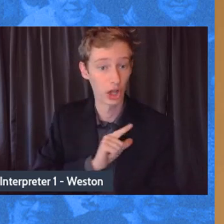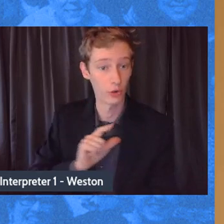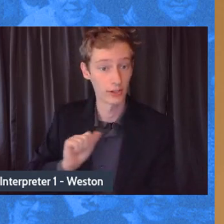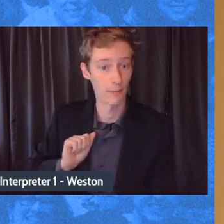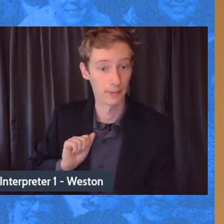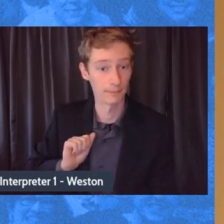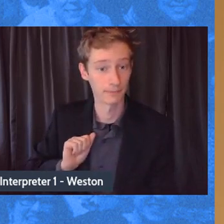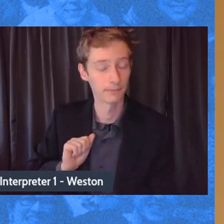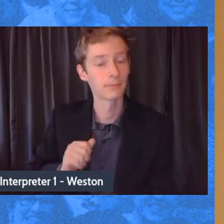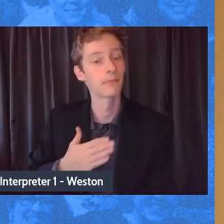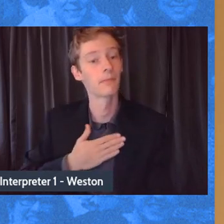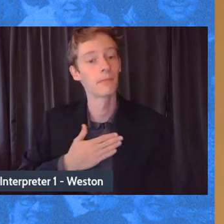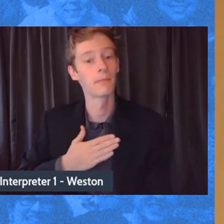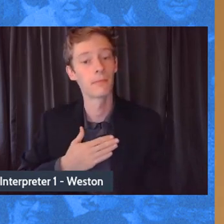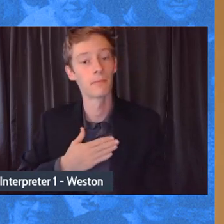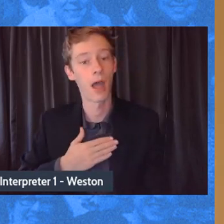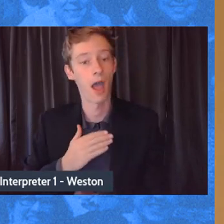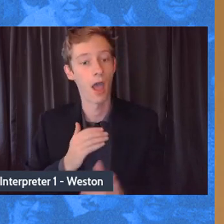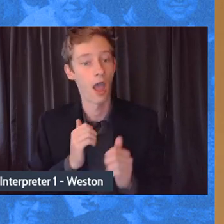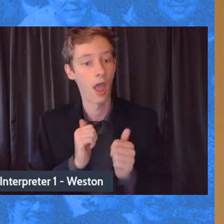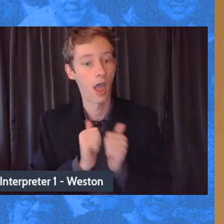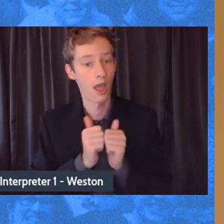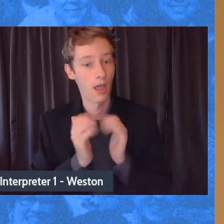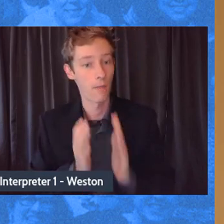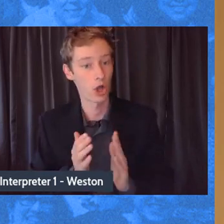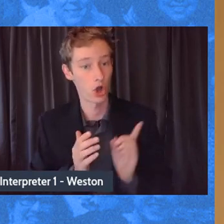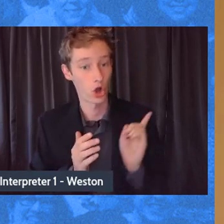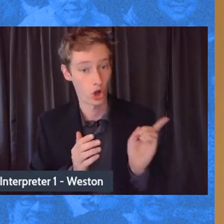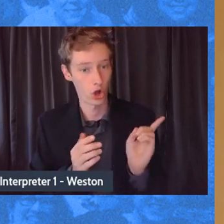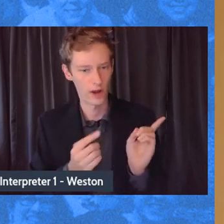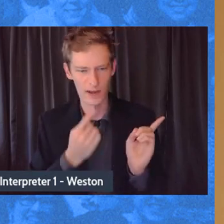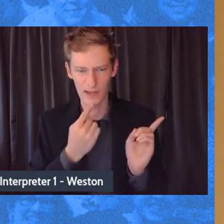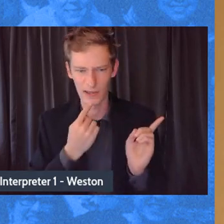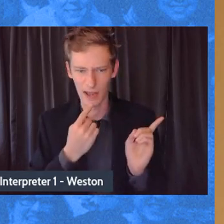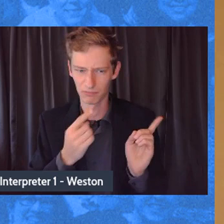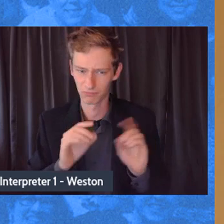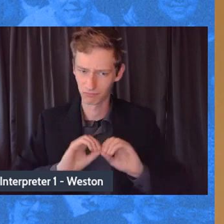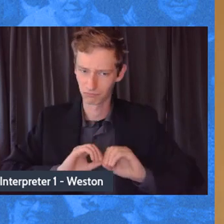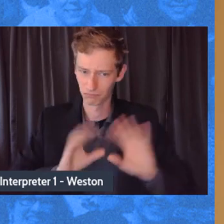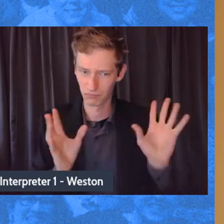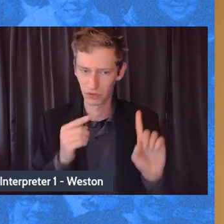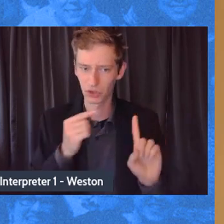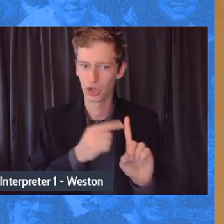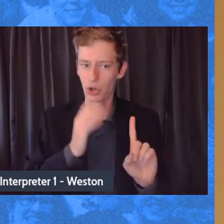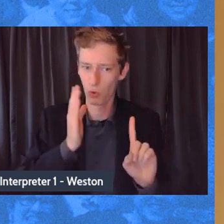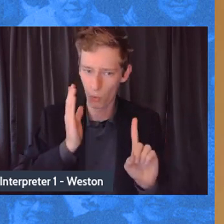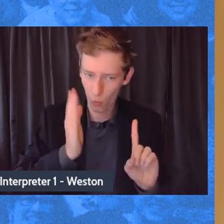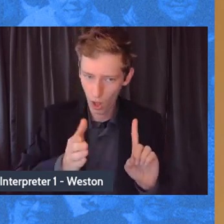that she won't hesitate to bring Texas vigilante abortion policies here to the Commonwealth.